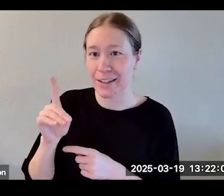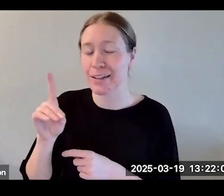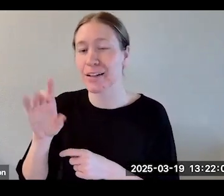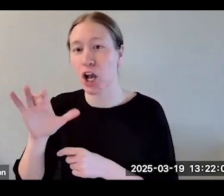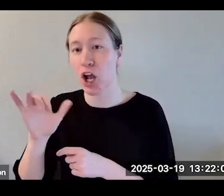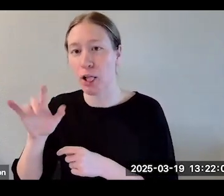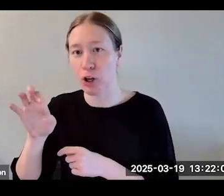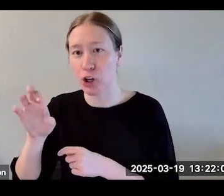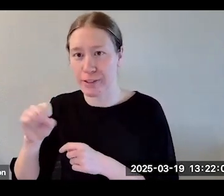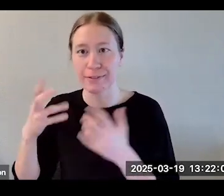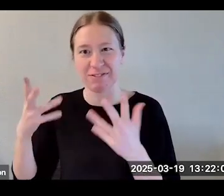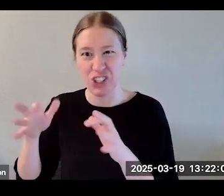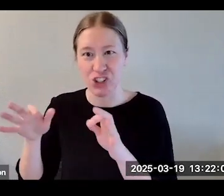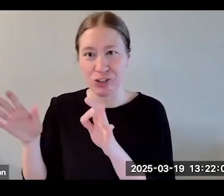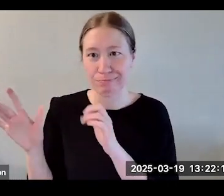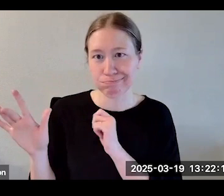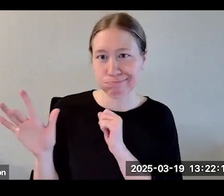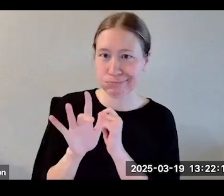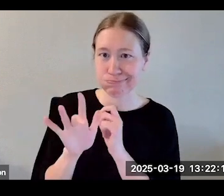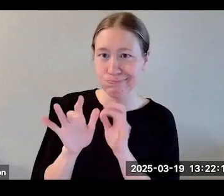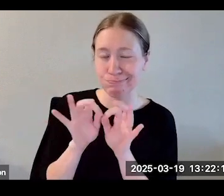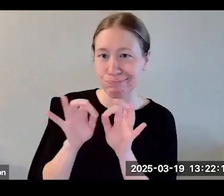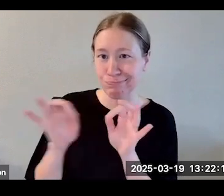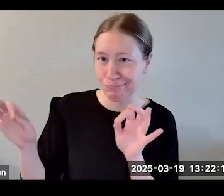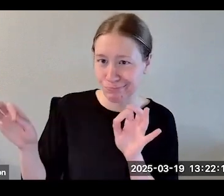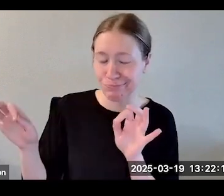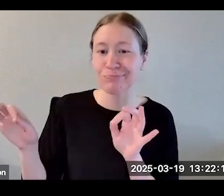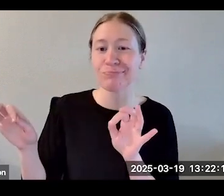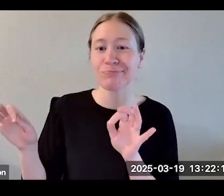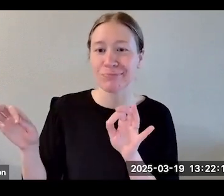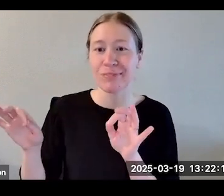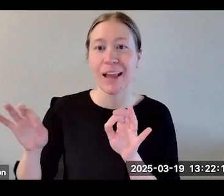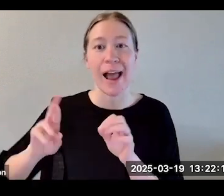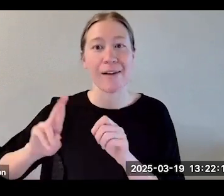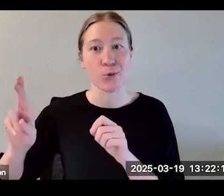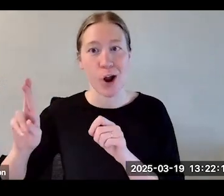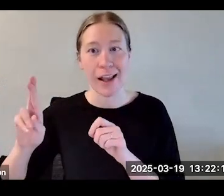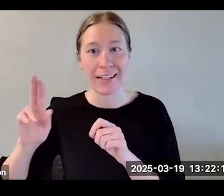And I have right-clicks that, and I'm hovering over the Insert Link area.